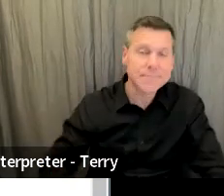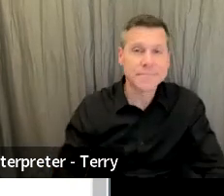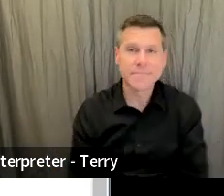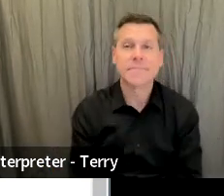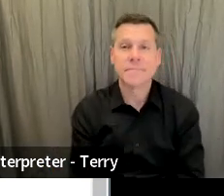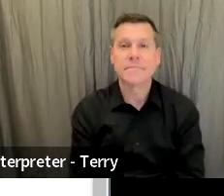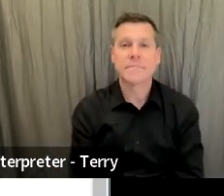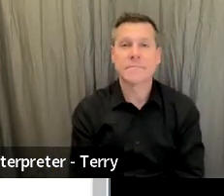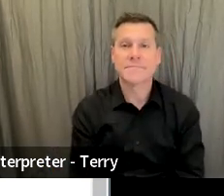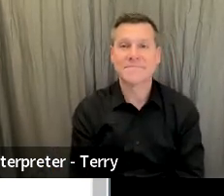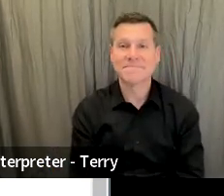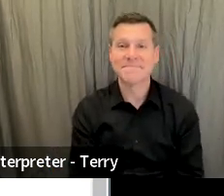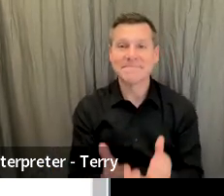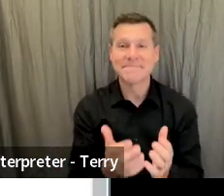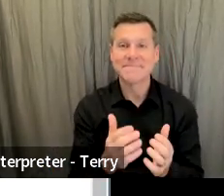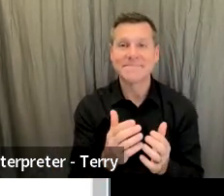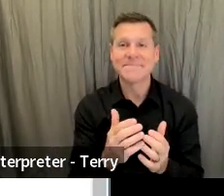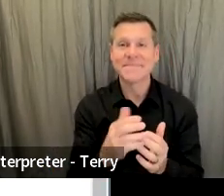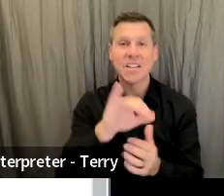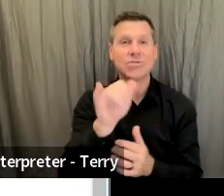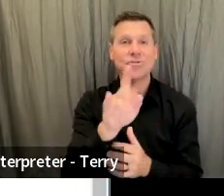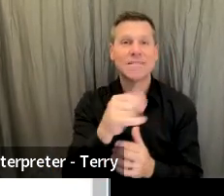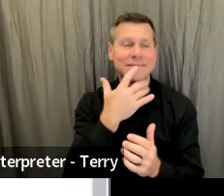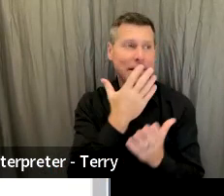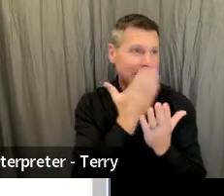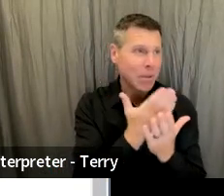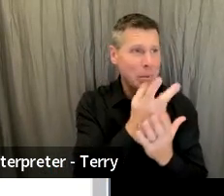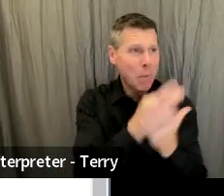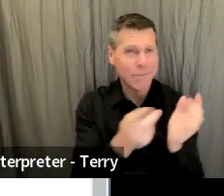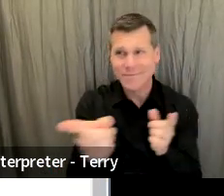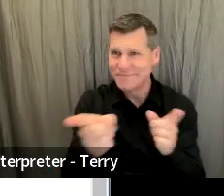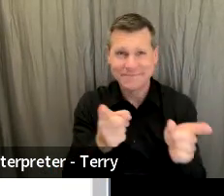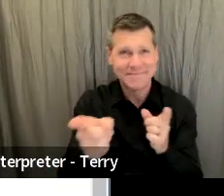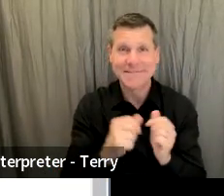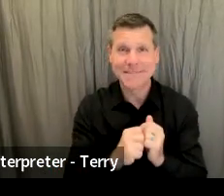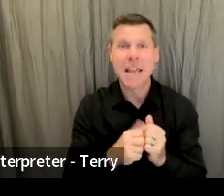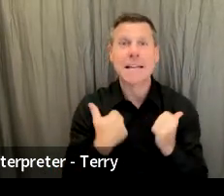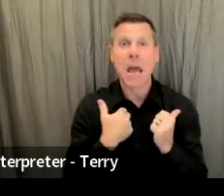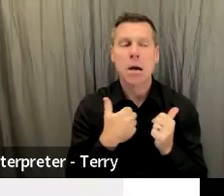Thank you both. Okay, so I'm going to go ahead and take over the screen share again.